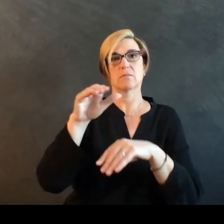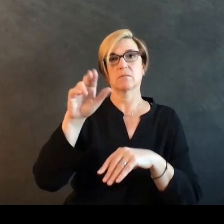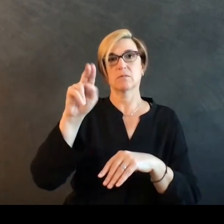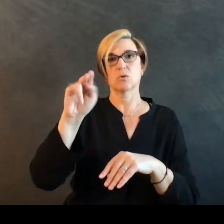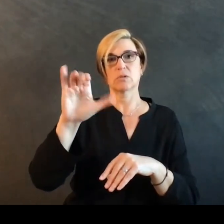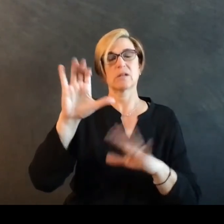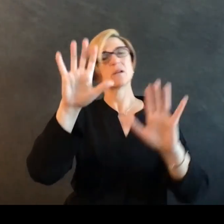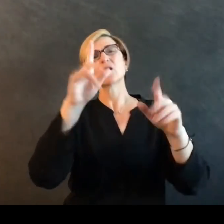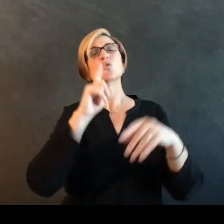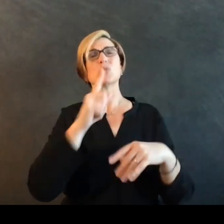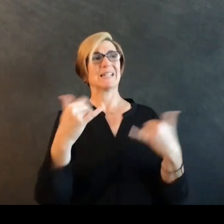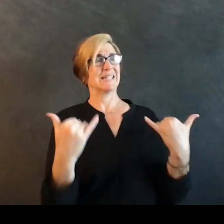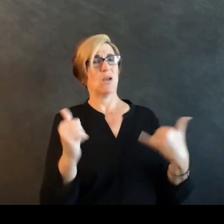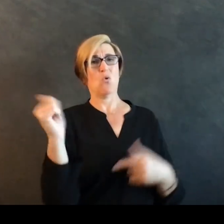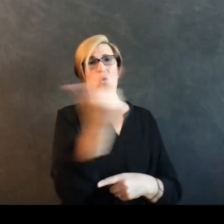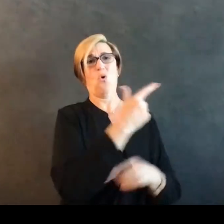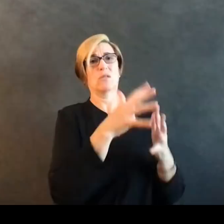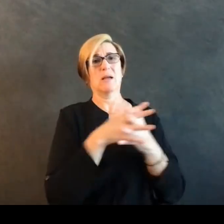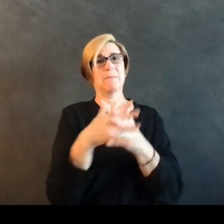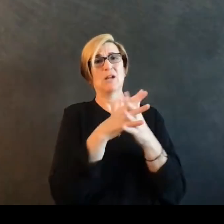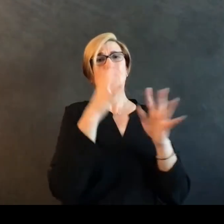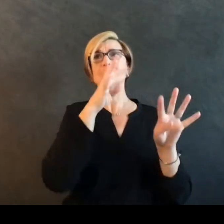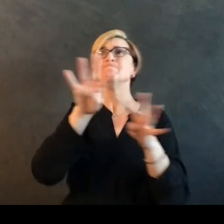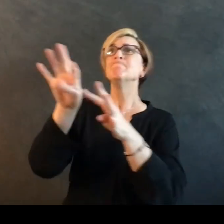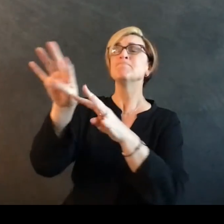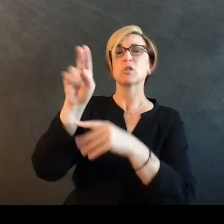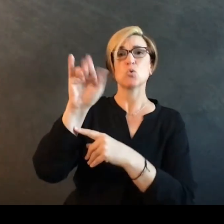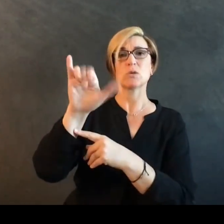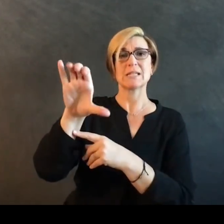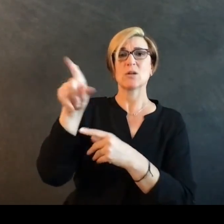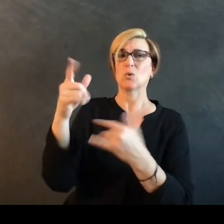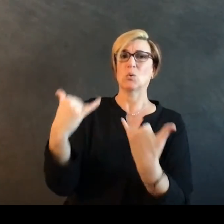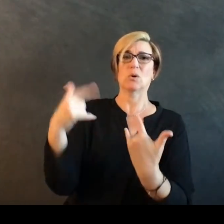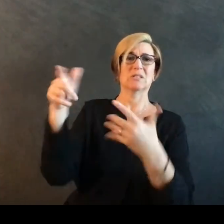this time of need it's definitely a hotspot but we have other hotspots also